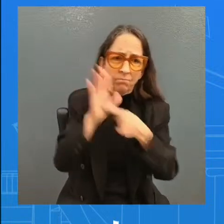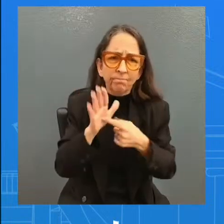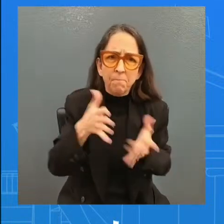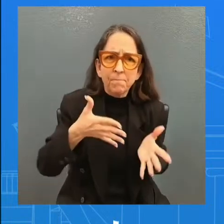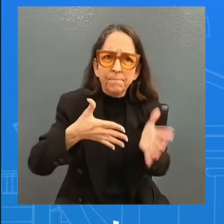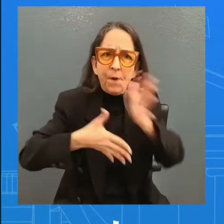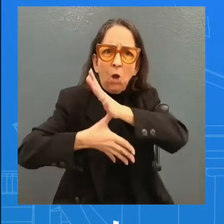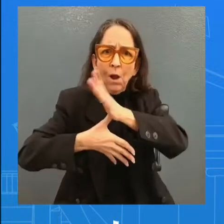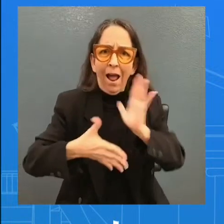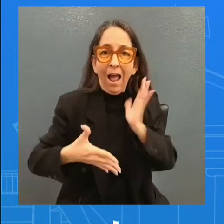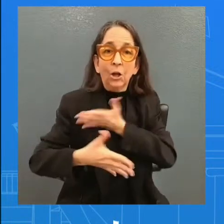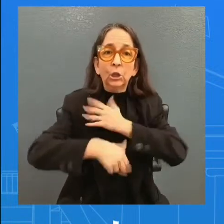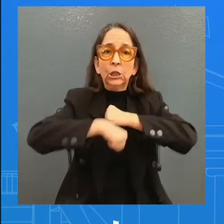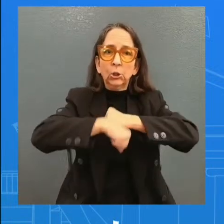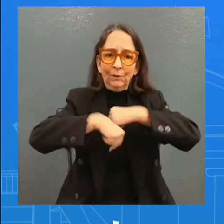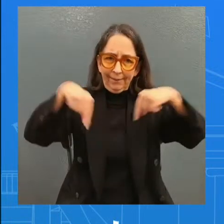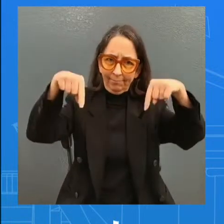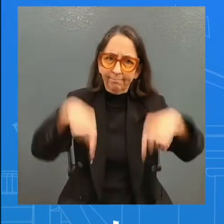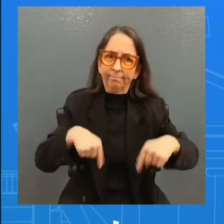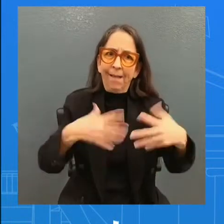as well as the resilience of our supply.